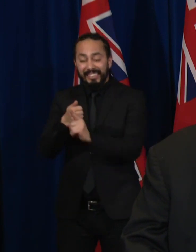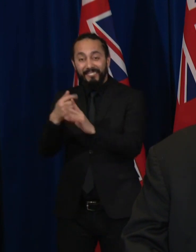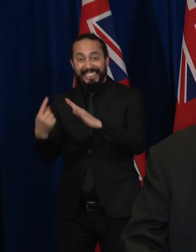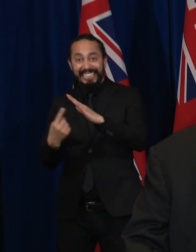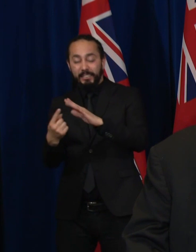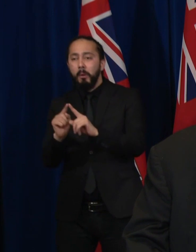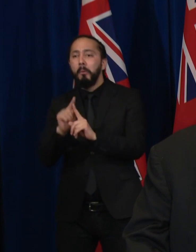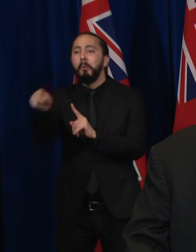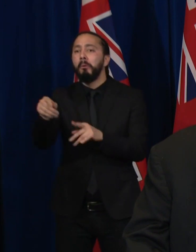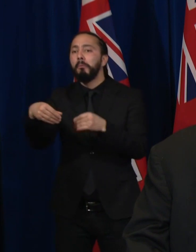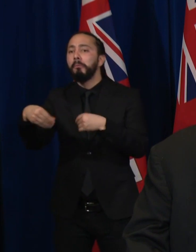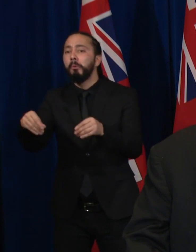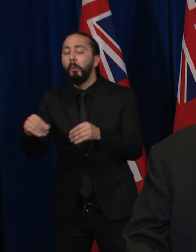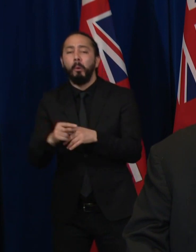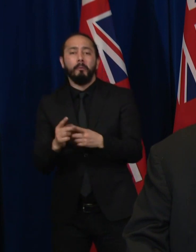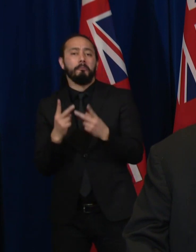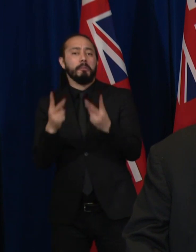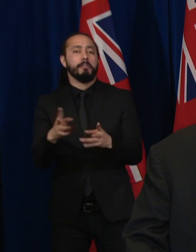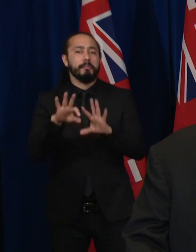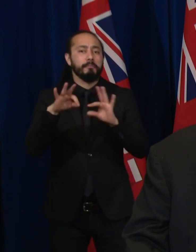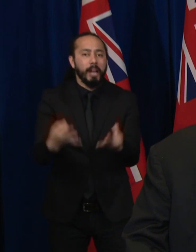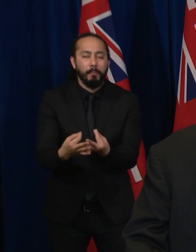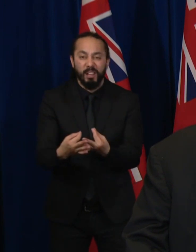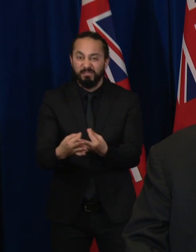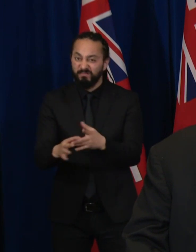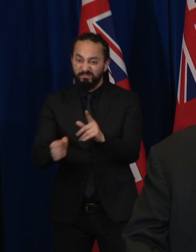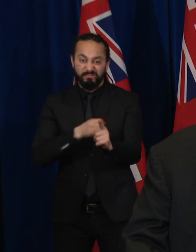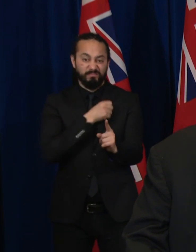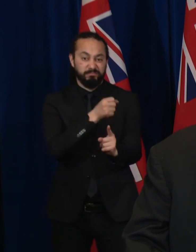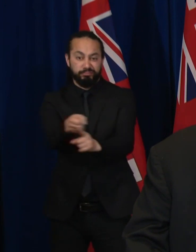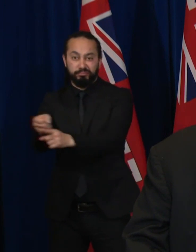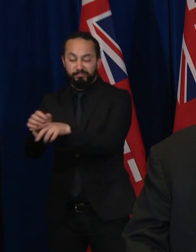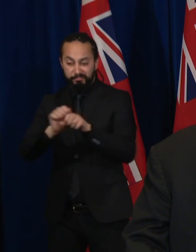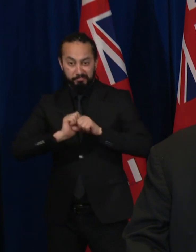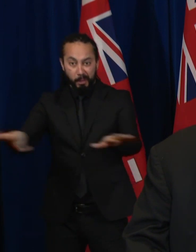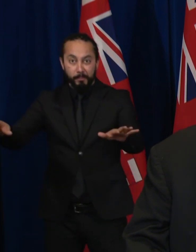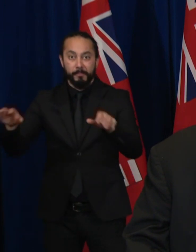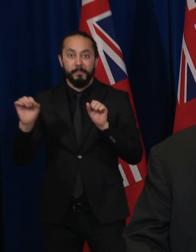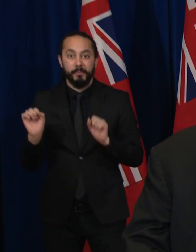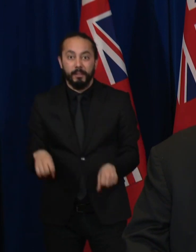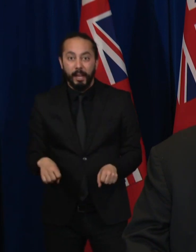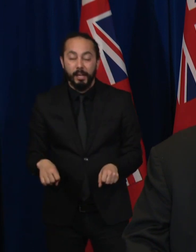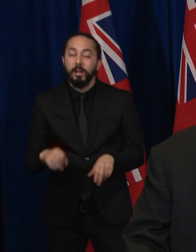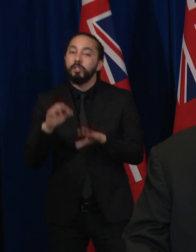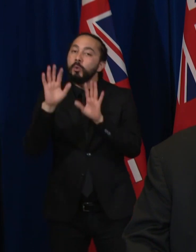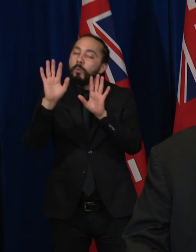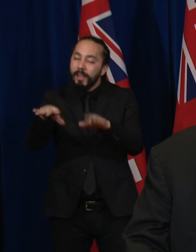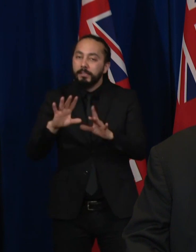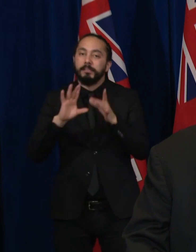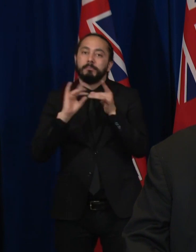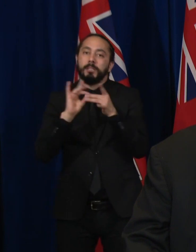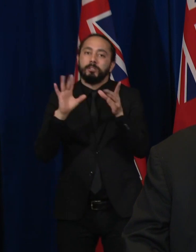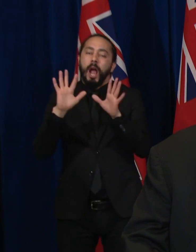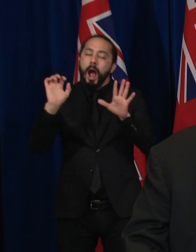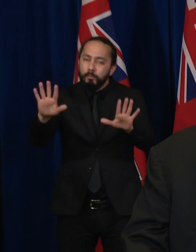no-one wants to do that. But that's what the message will be. I just want to be very transparent and give people a heads-up.